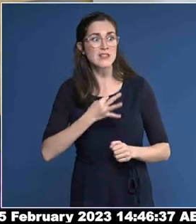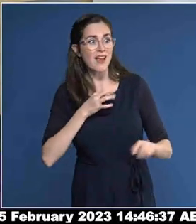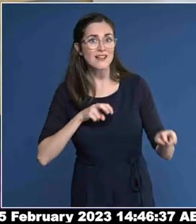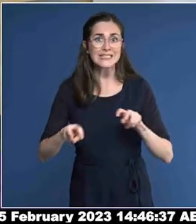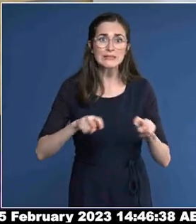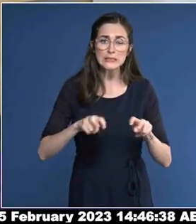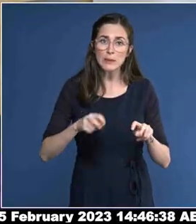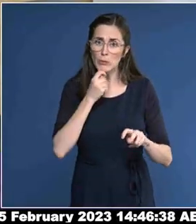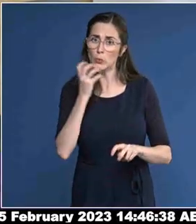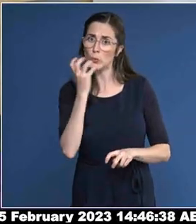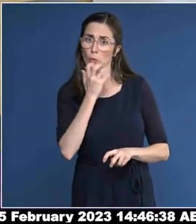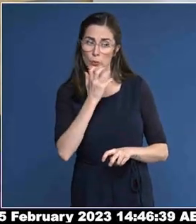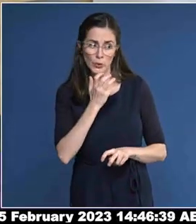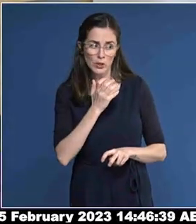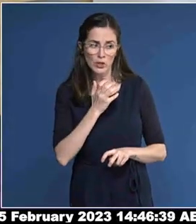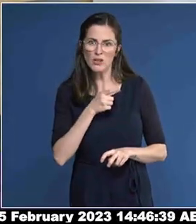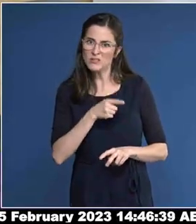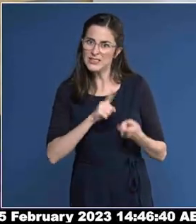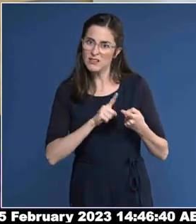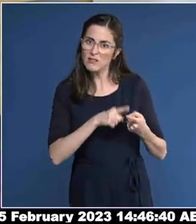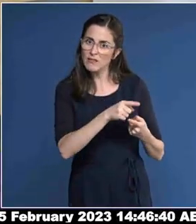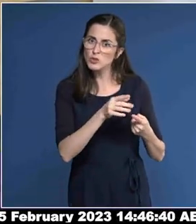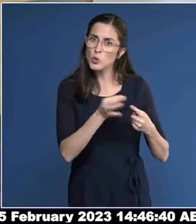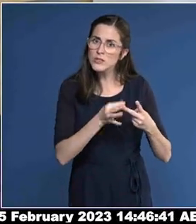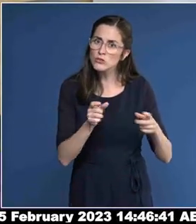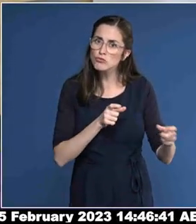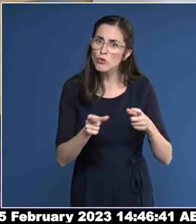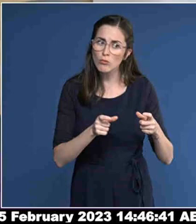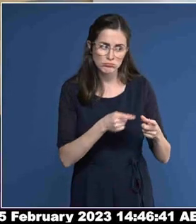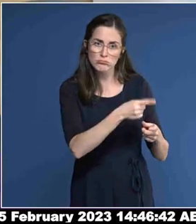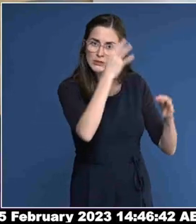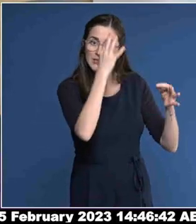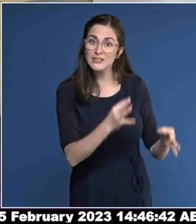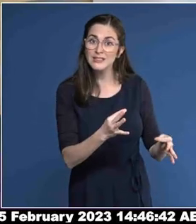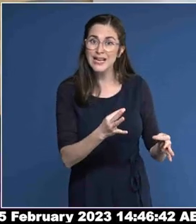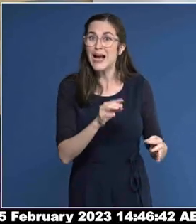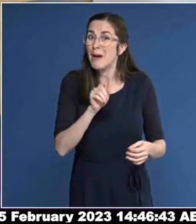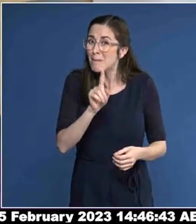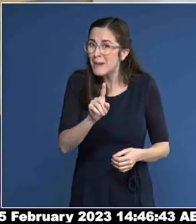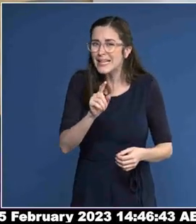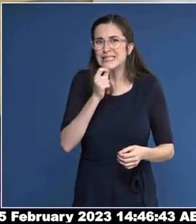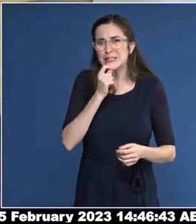and safety - or a risk of work health and safety breaches, for example, in a group home